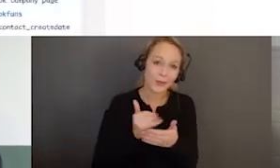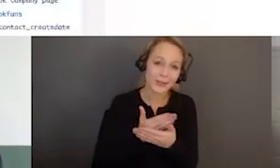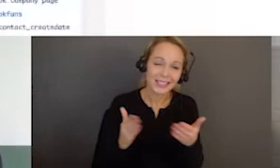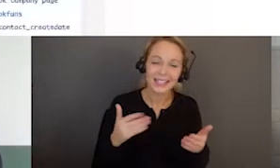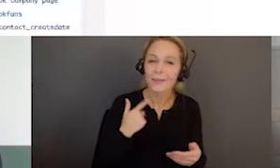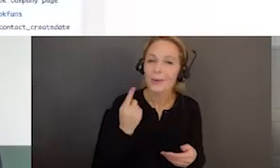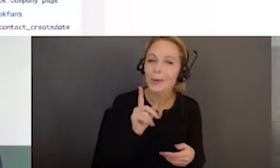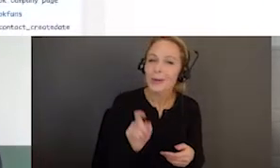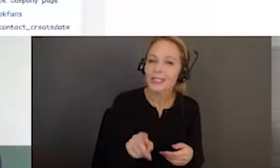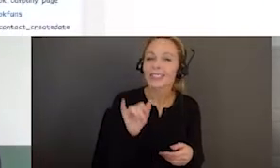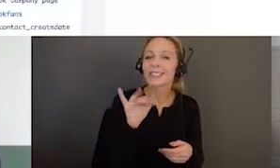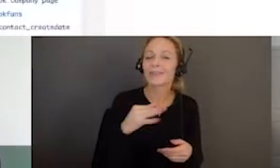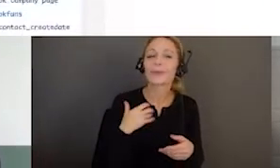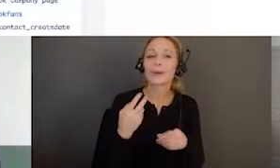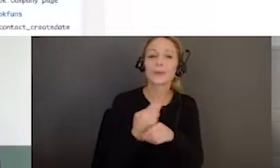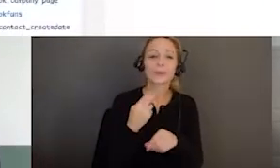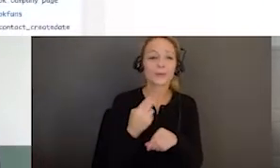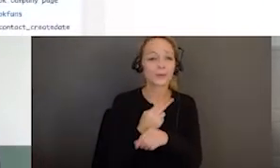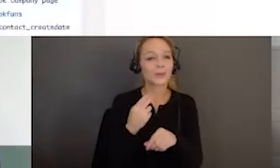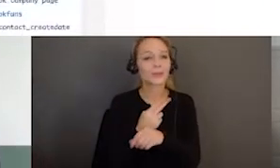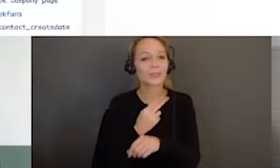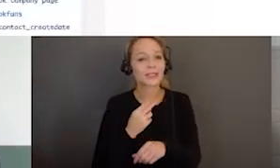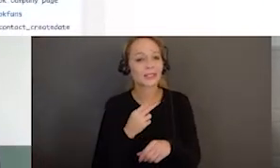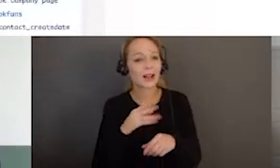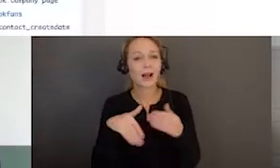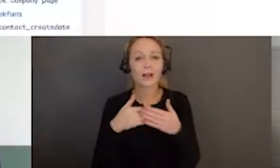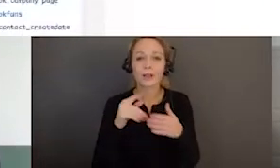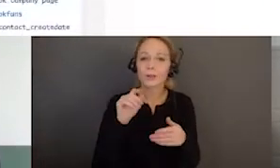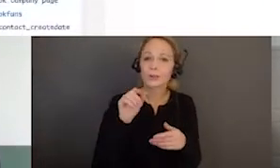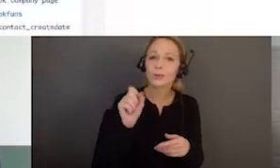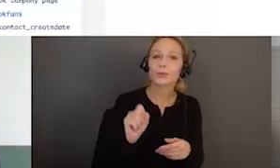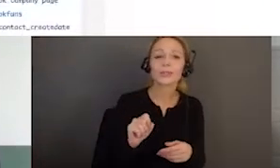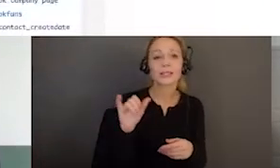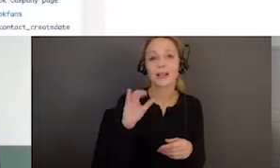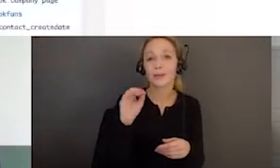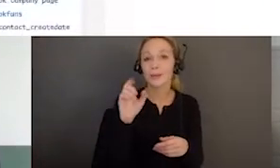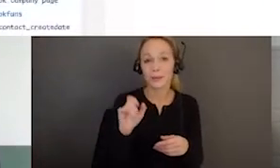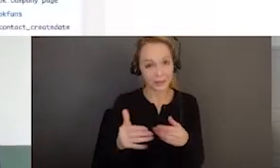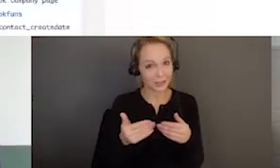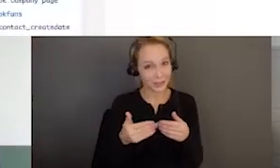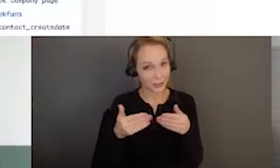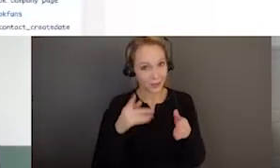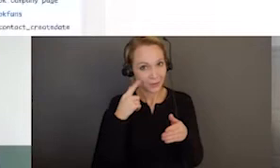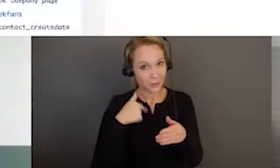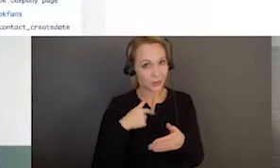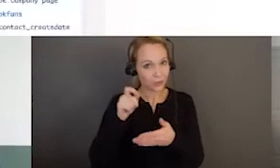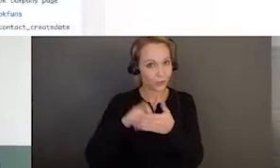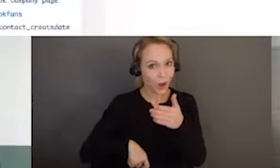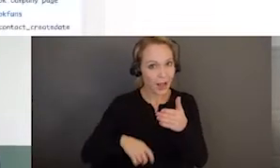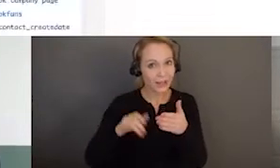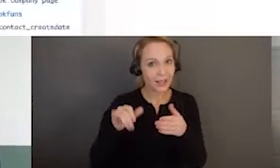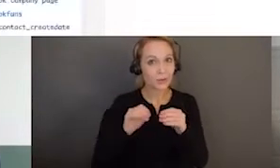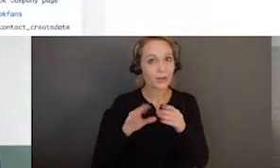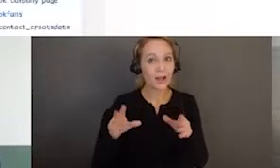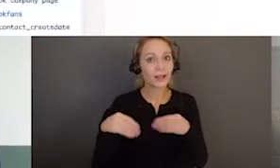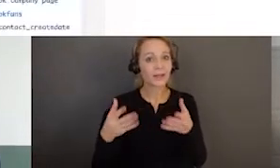SO IF WE WANT TO USE DEVELOPMENT TOOLS, IS THERE AN EASY WAY FOR ME TO WRITE THE QUERY?